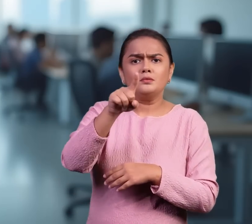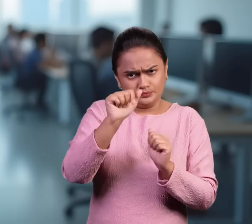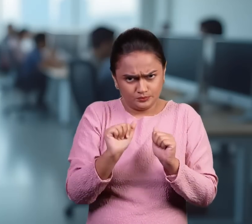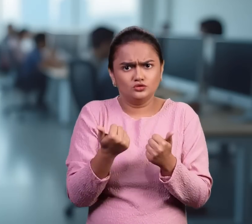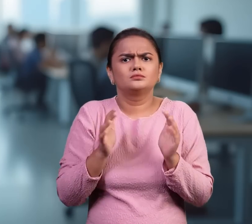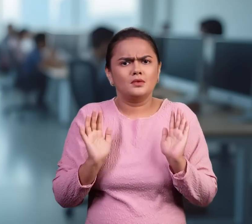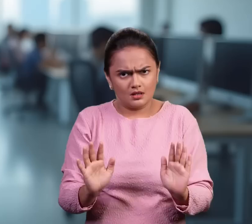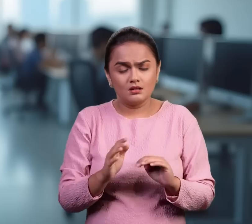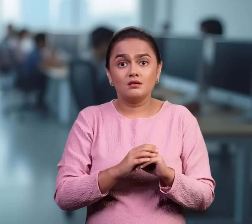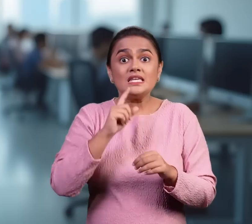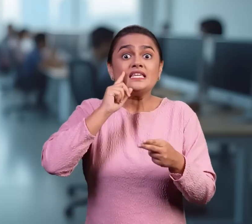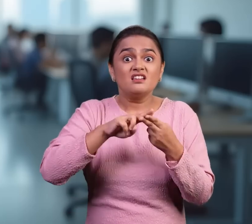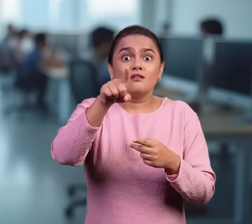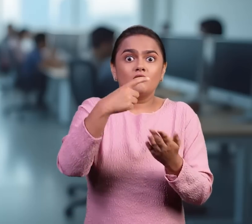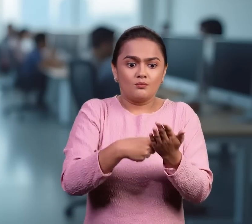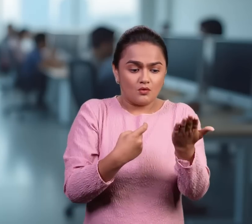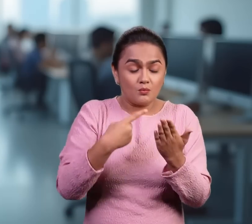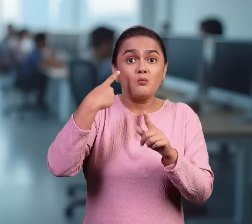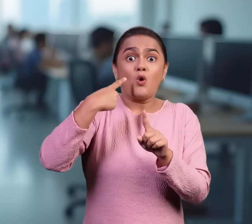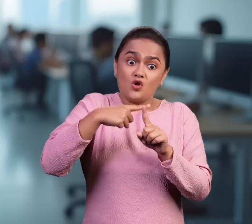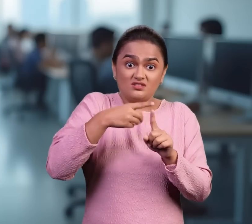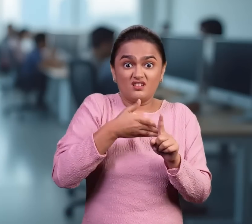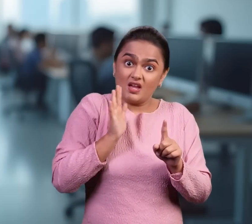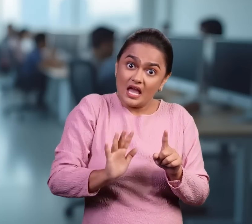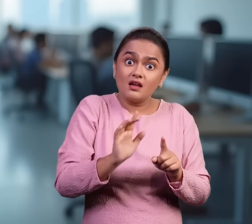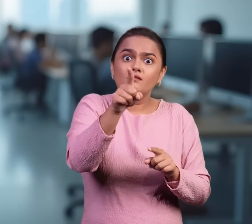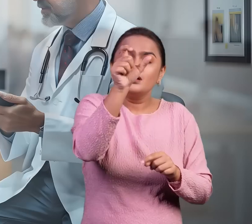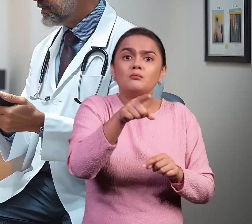You should go to the doctor if your HIV test result is positive.